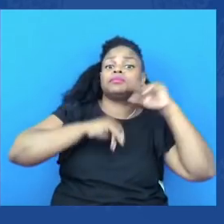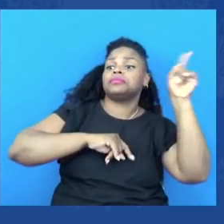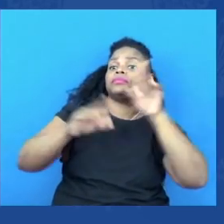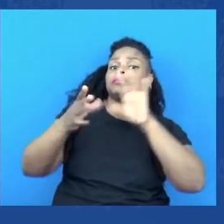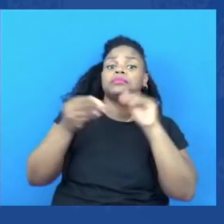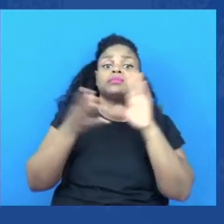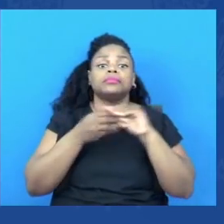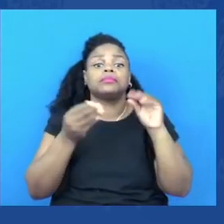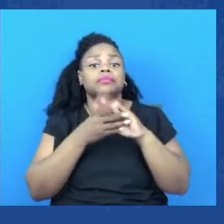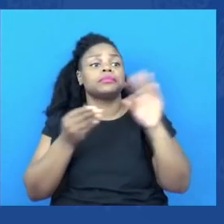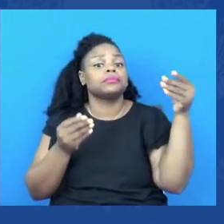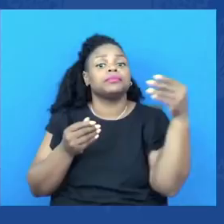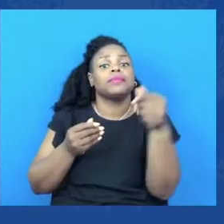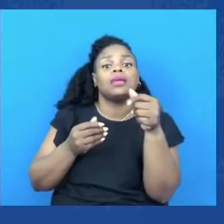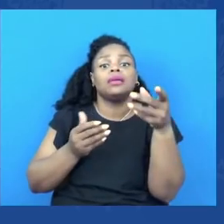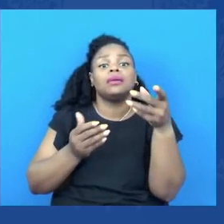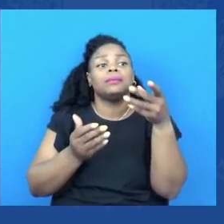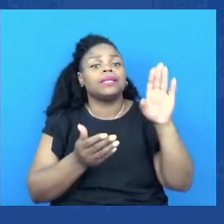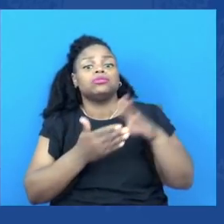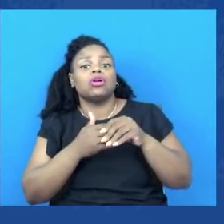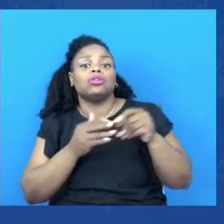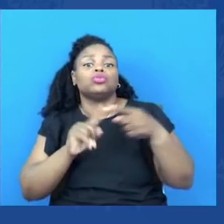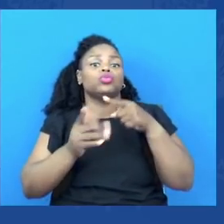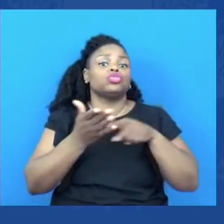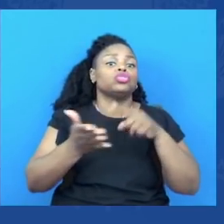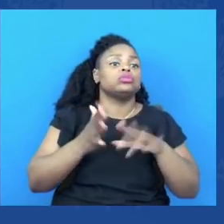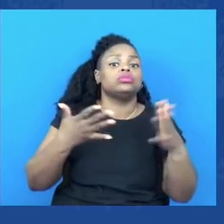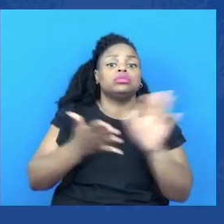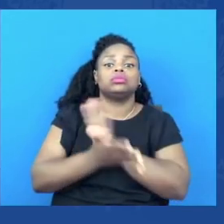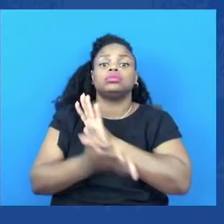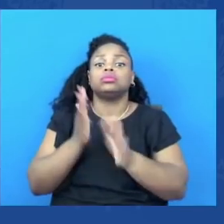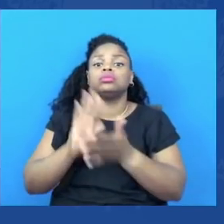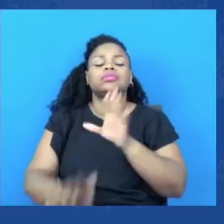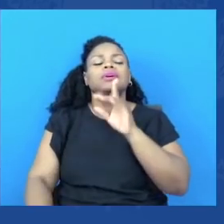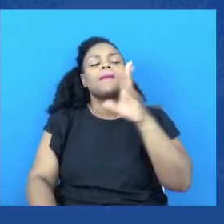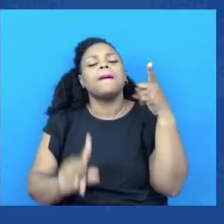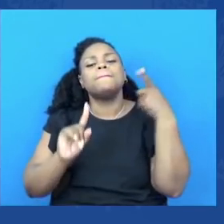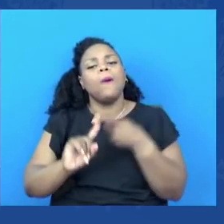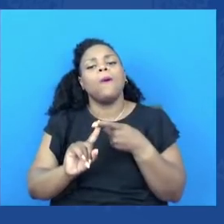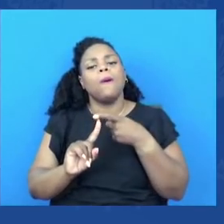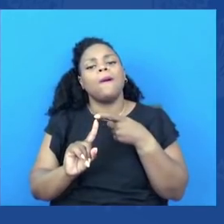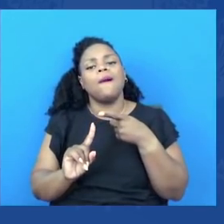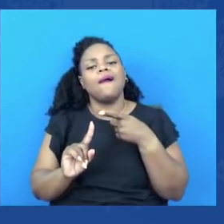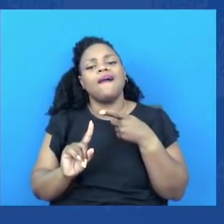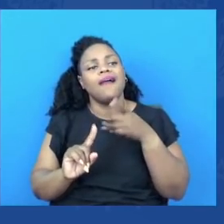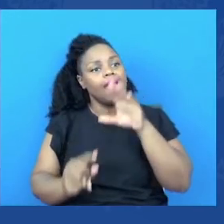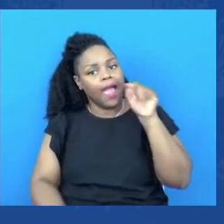But if they're not, we should, to make sure the American -- Americans are covered.